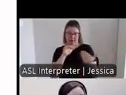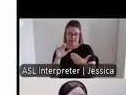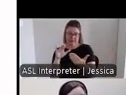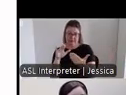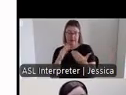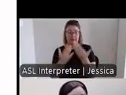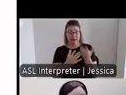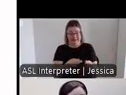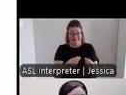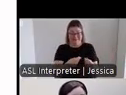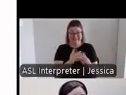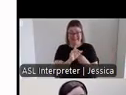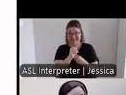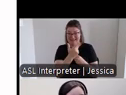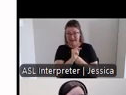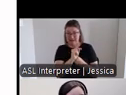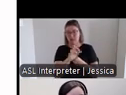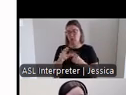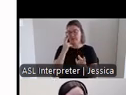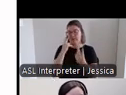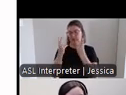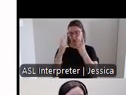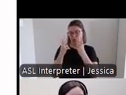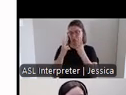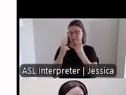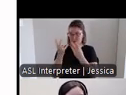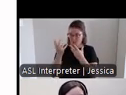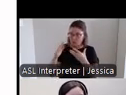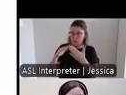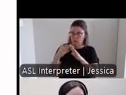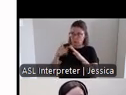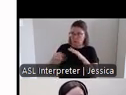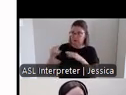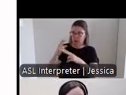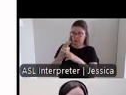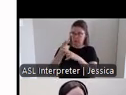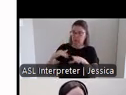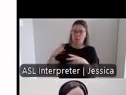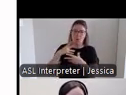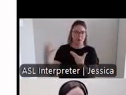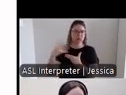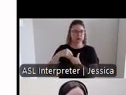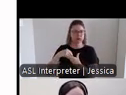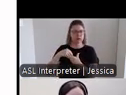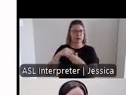can facilitate engagement with our community of users. Next slide, please.